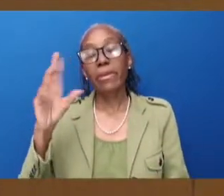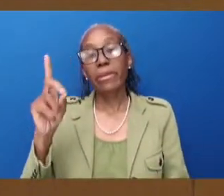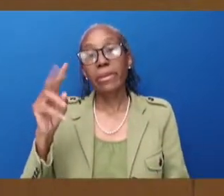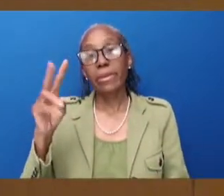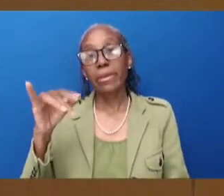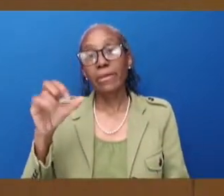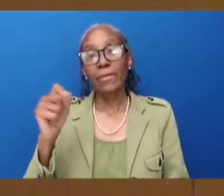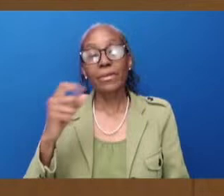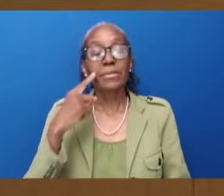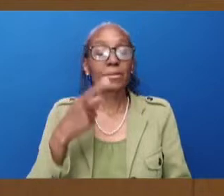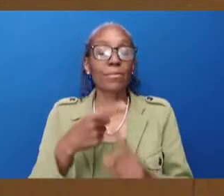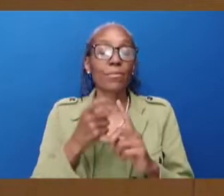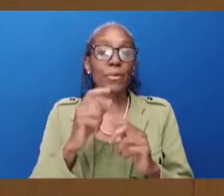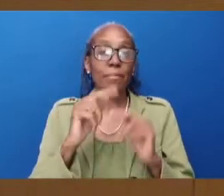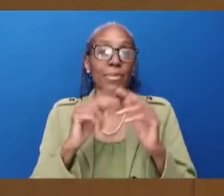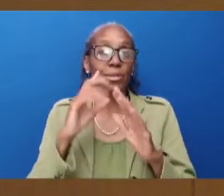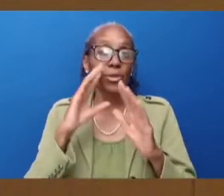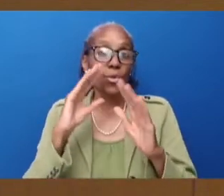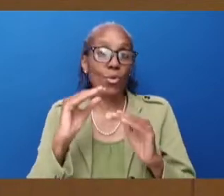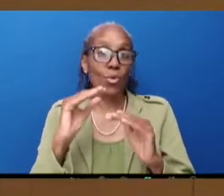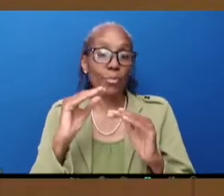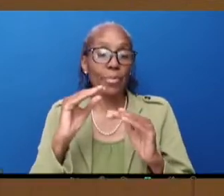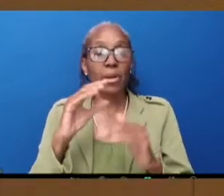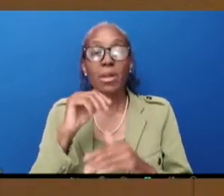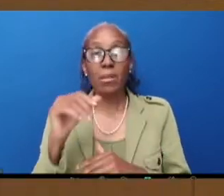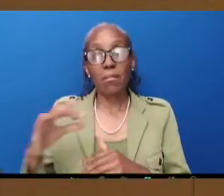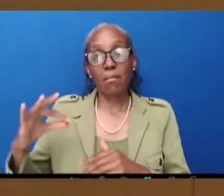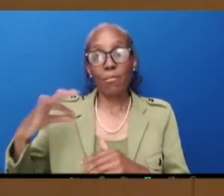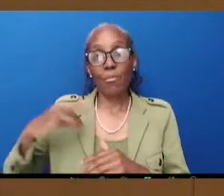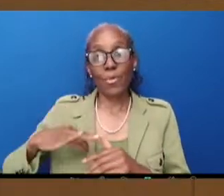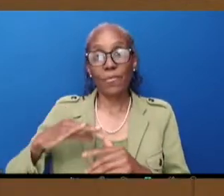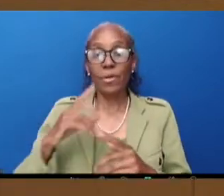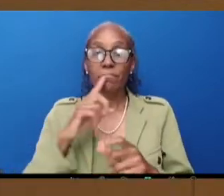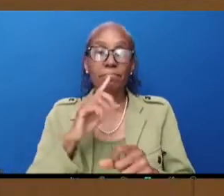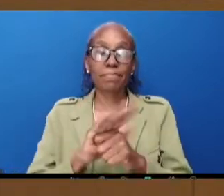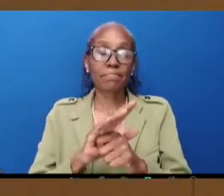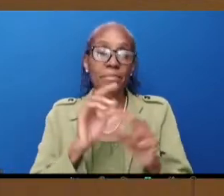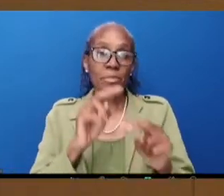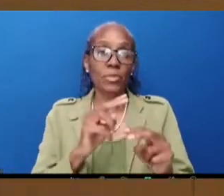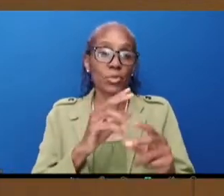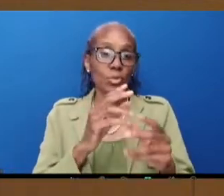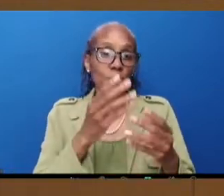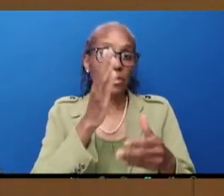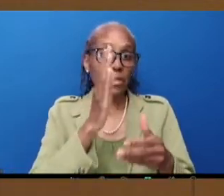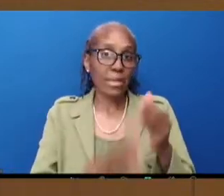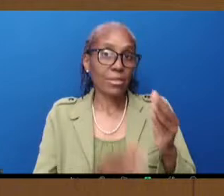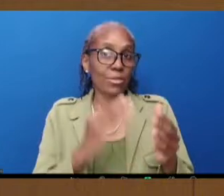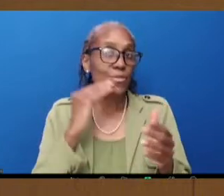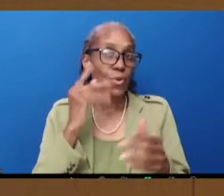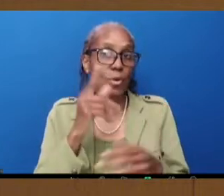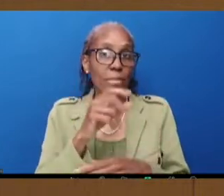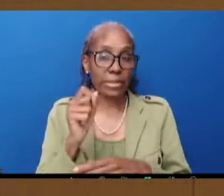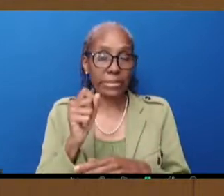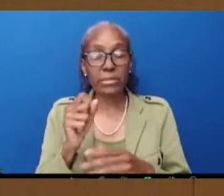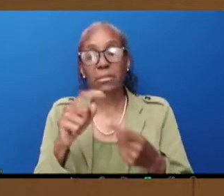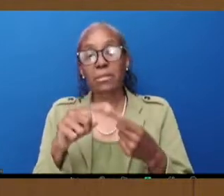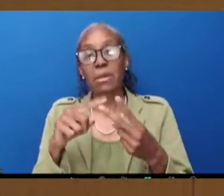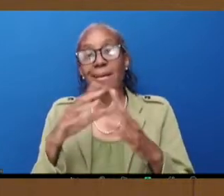DAVIS, EXECUTIVE DIRECTOR FOR BUILDING HOPE, BUILDING